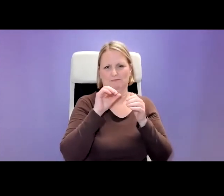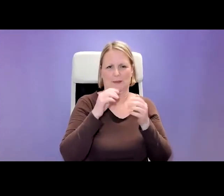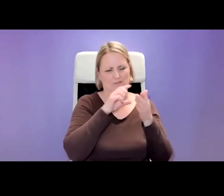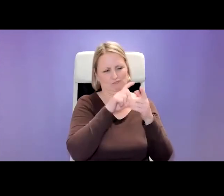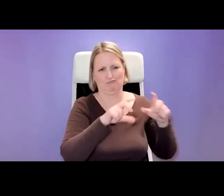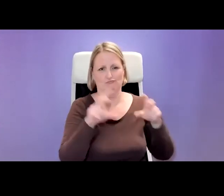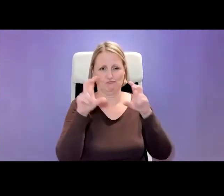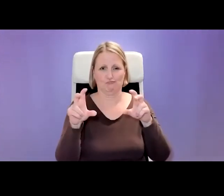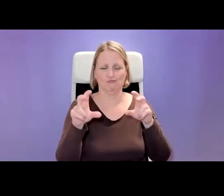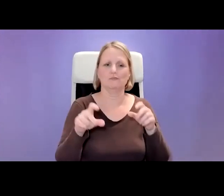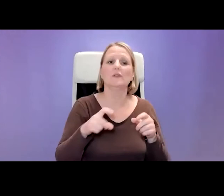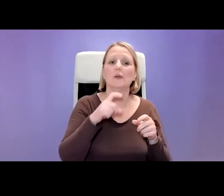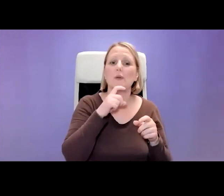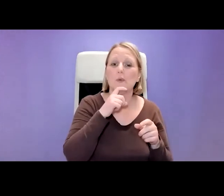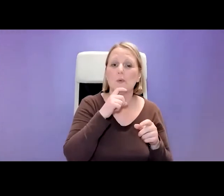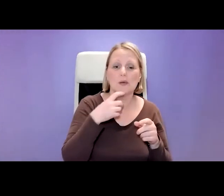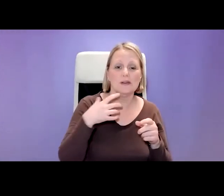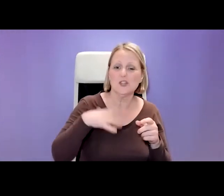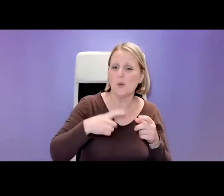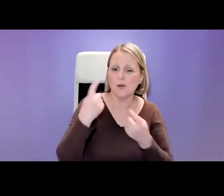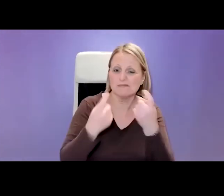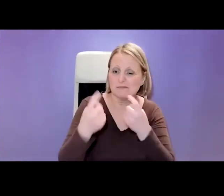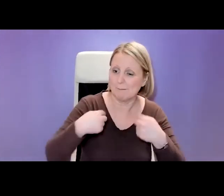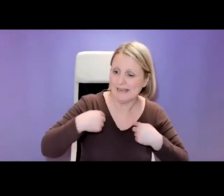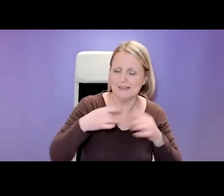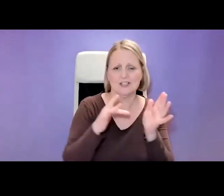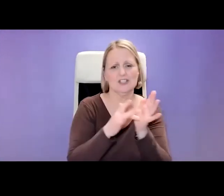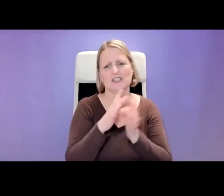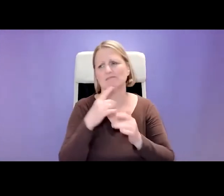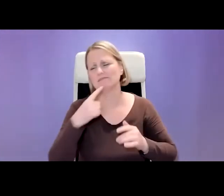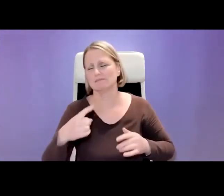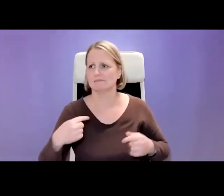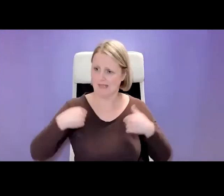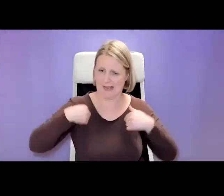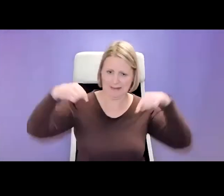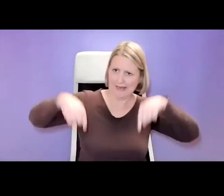I said here I am, here I am to a nation that didn't call on my name.